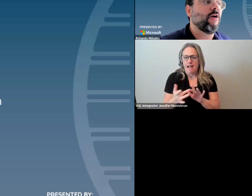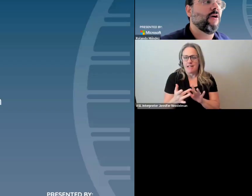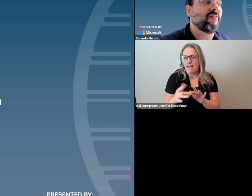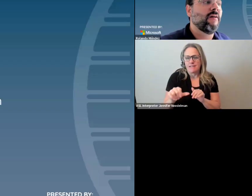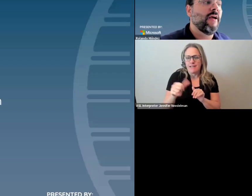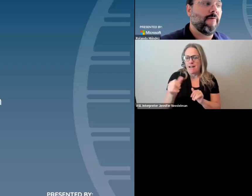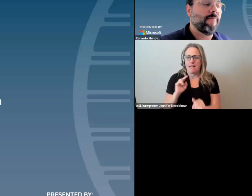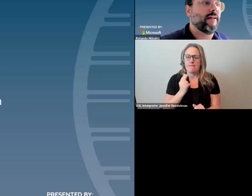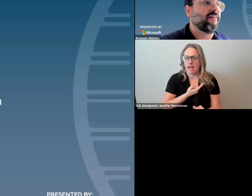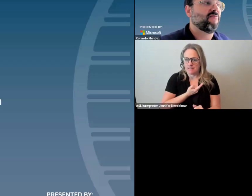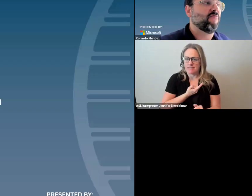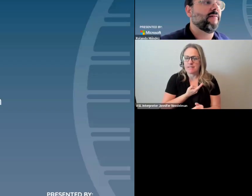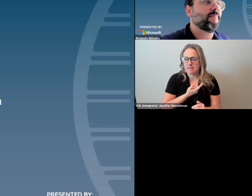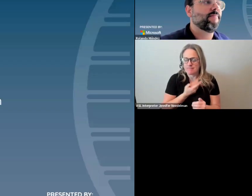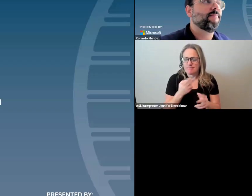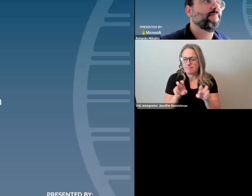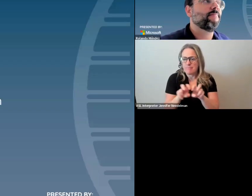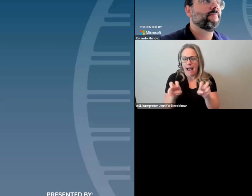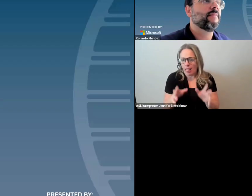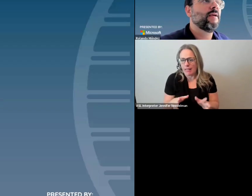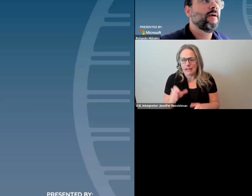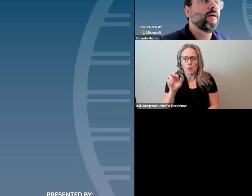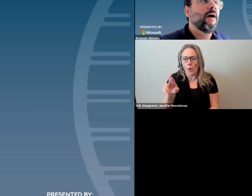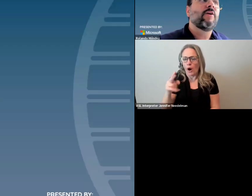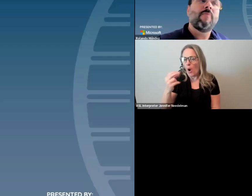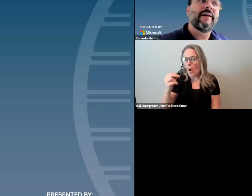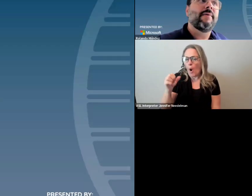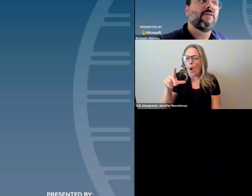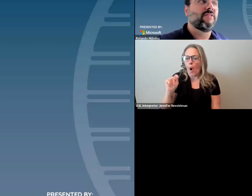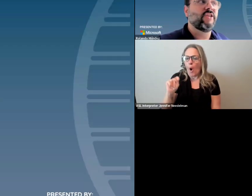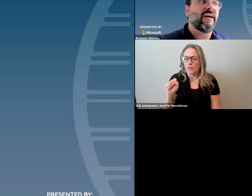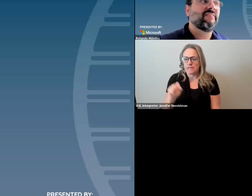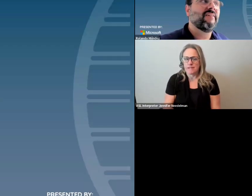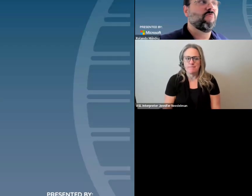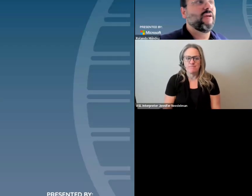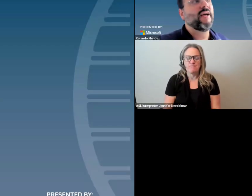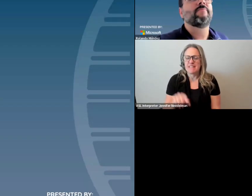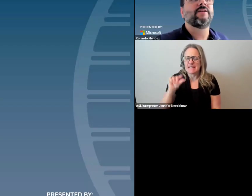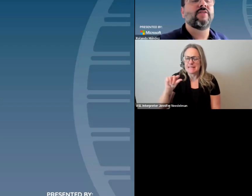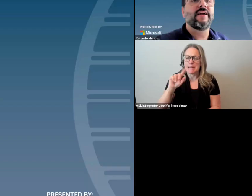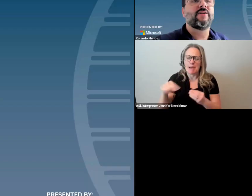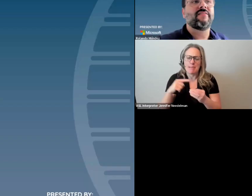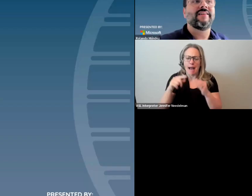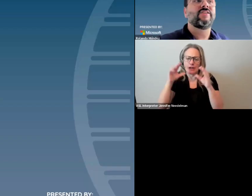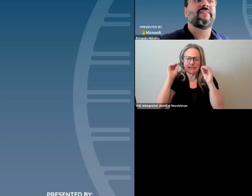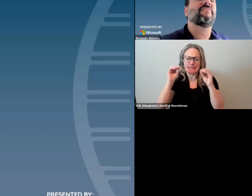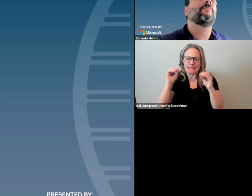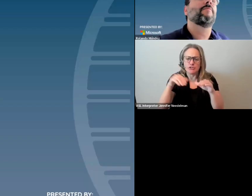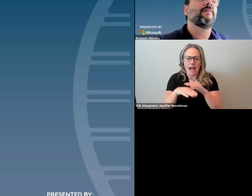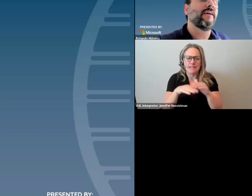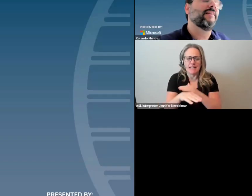of the hosts and panelists through there. A little bit about Teach Access. We help educators teach accessibility